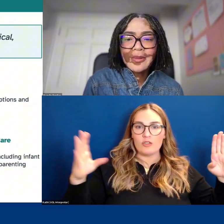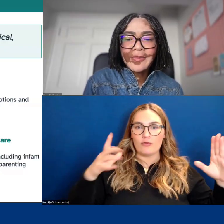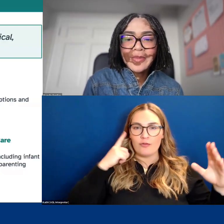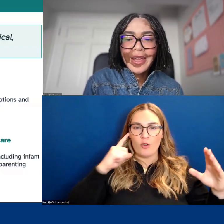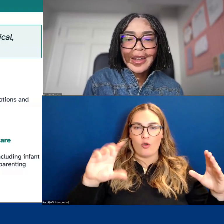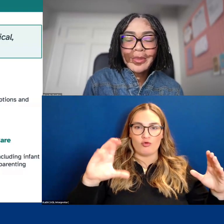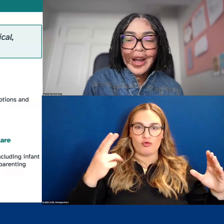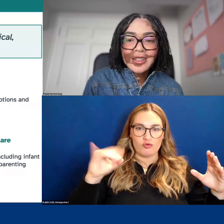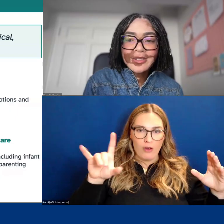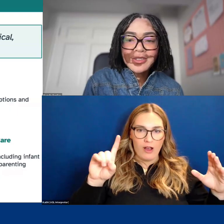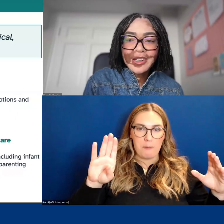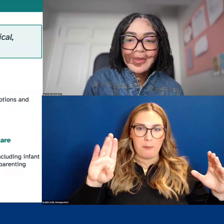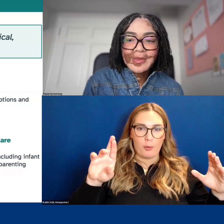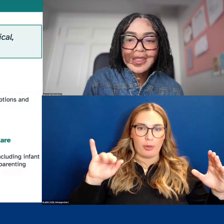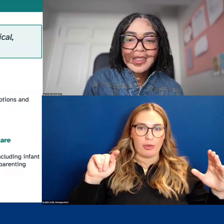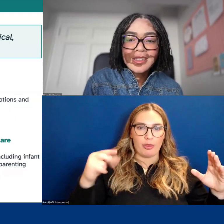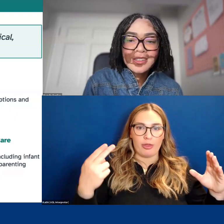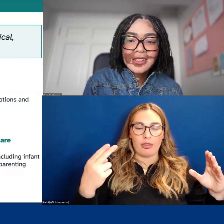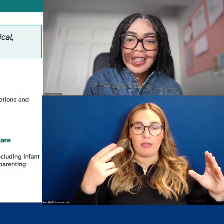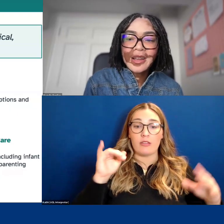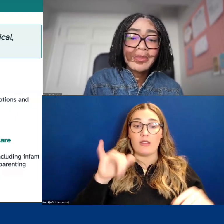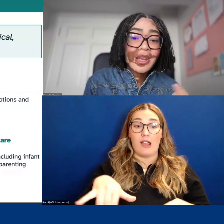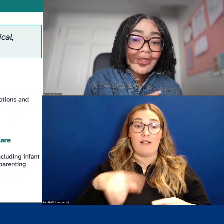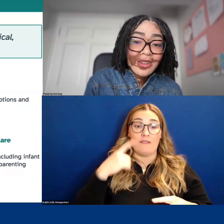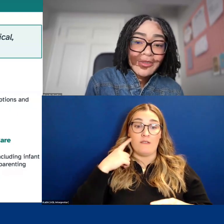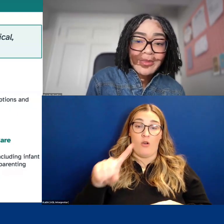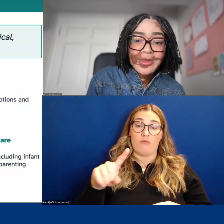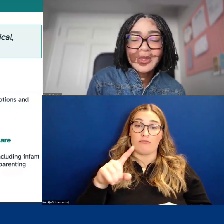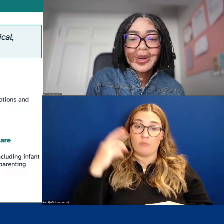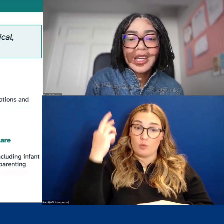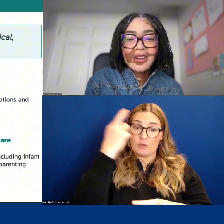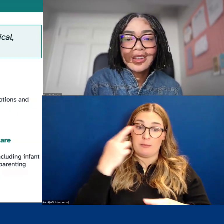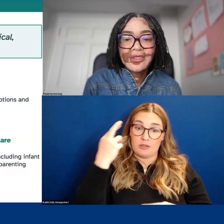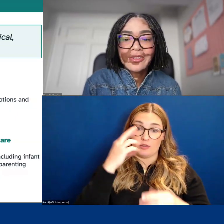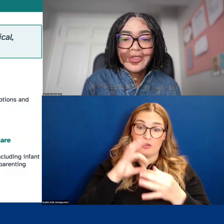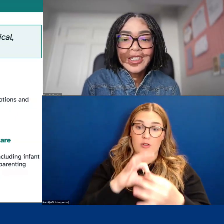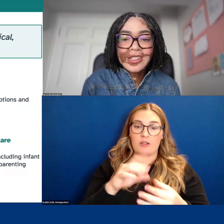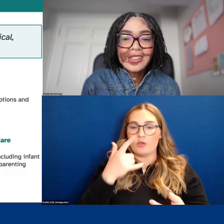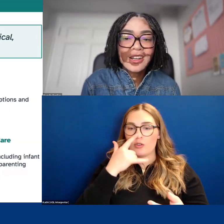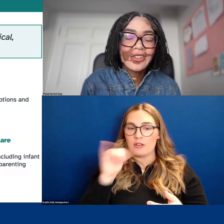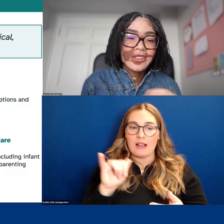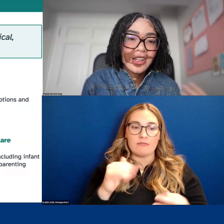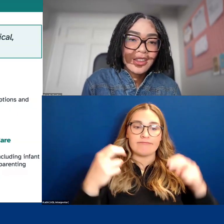And in practical terms, this looks like meeting with the families prenatally for visits, understanding